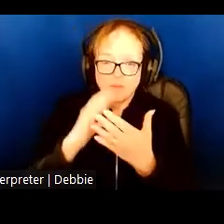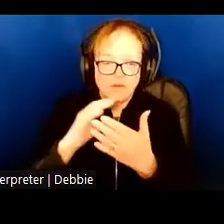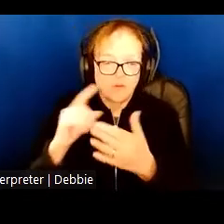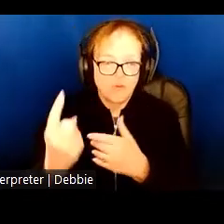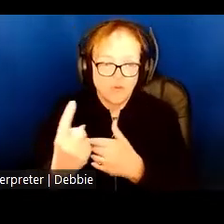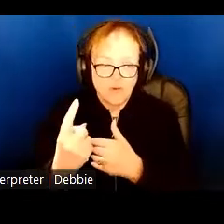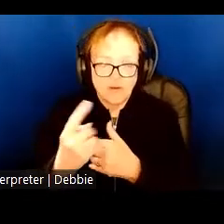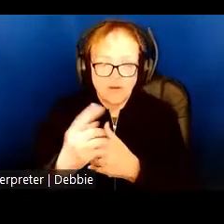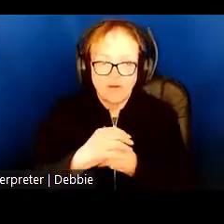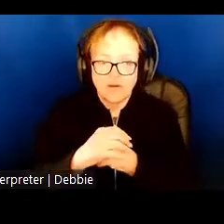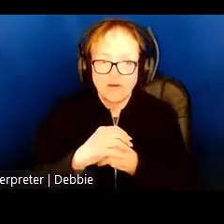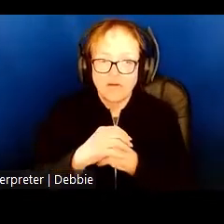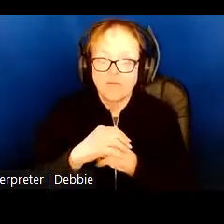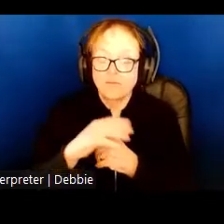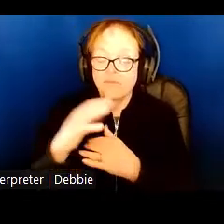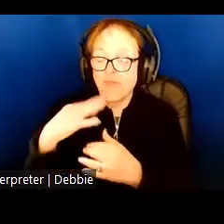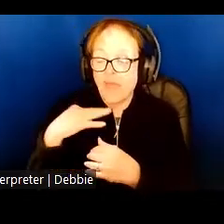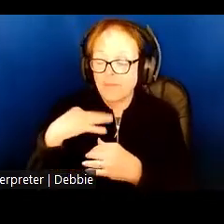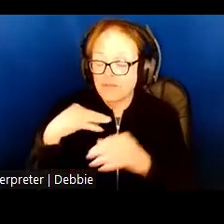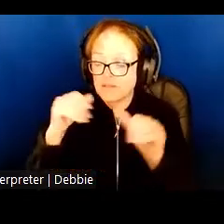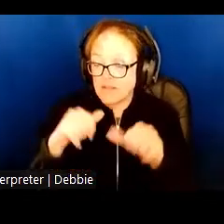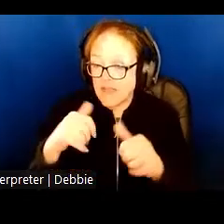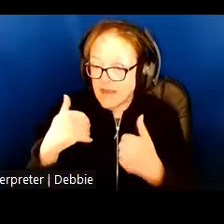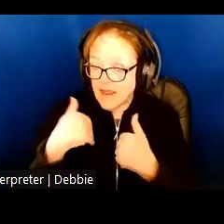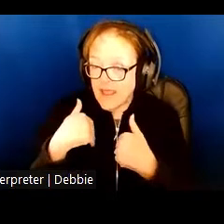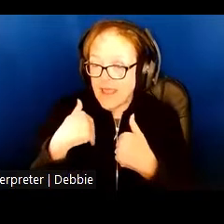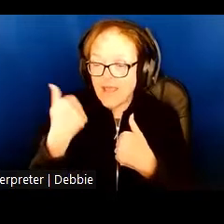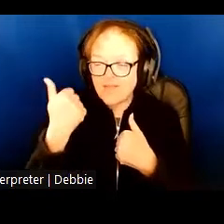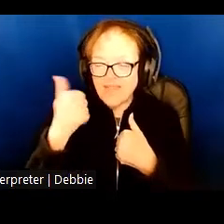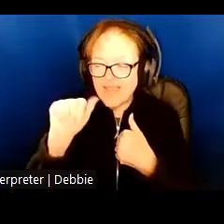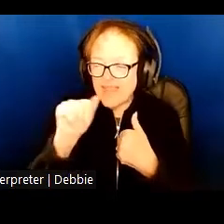Applicants may submit any combination of images and video that best represents their work